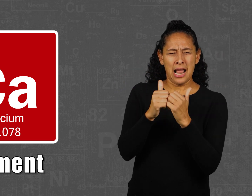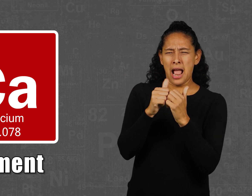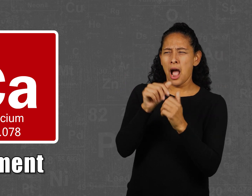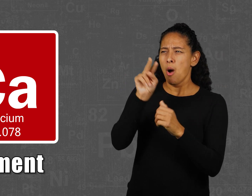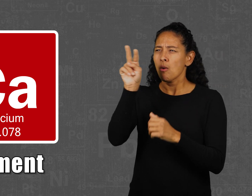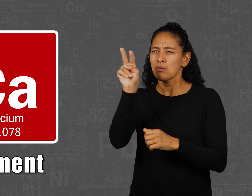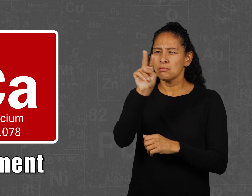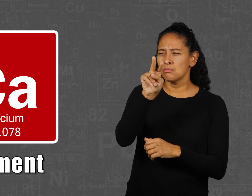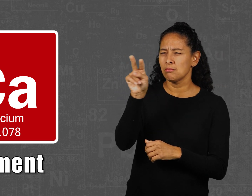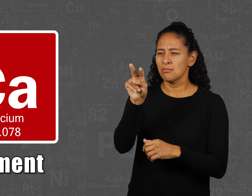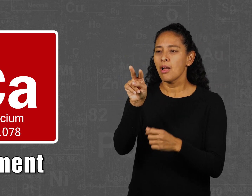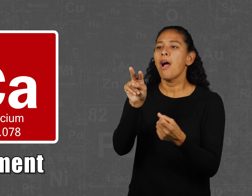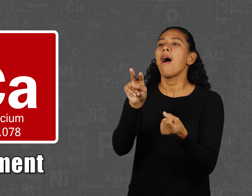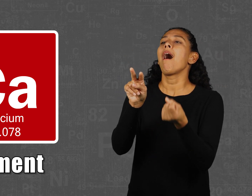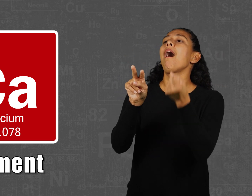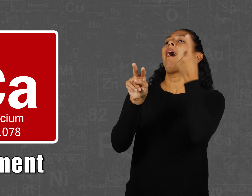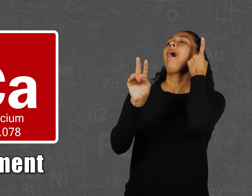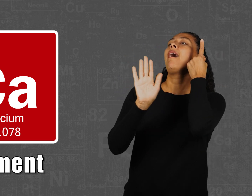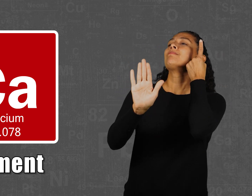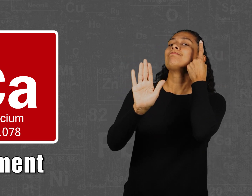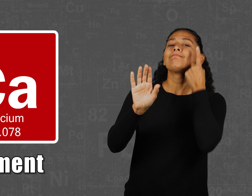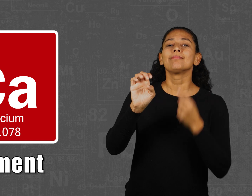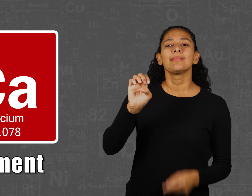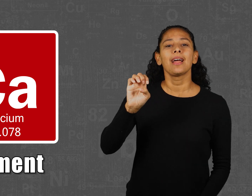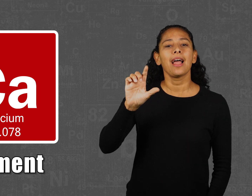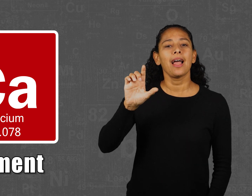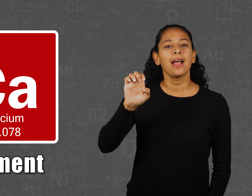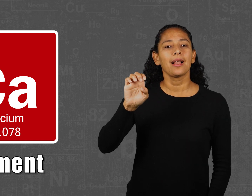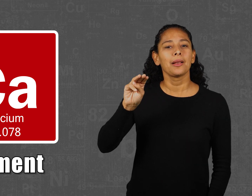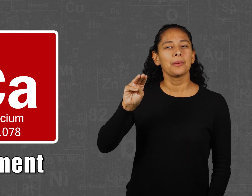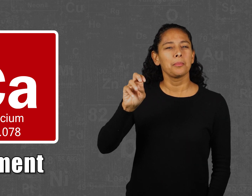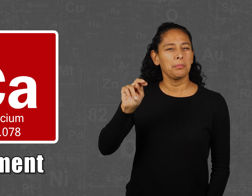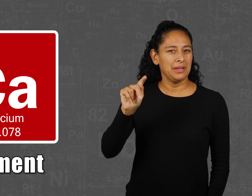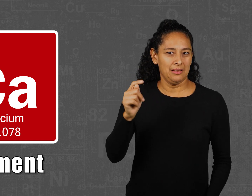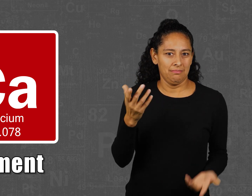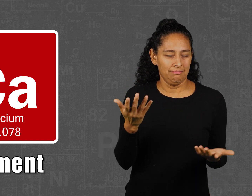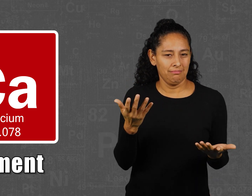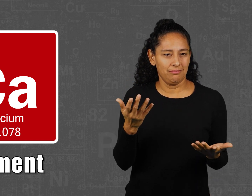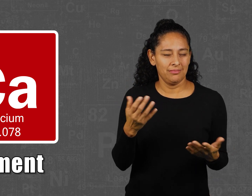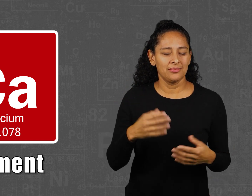How do we read each box to understand the element?